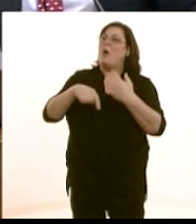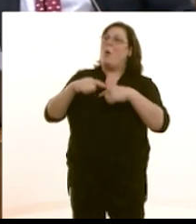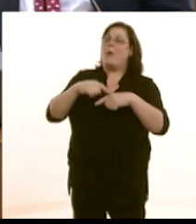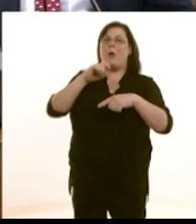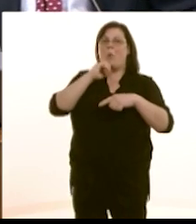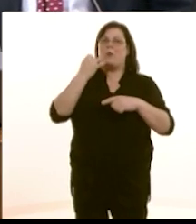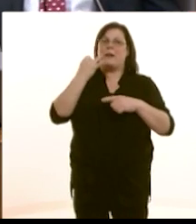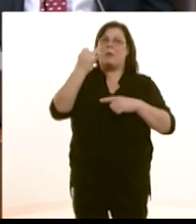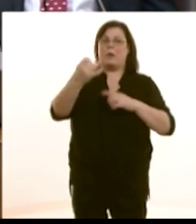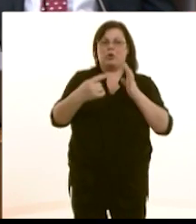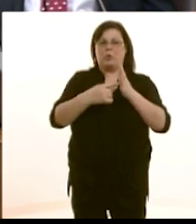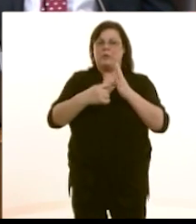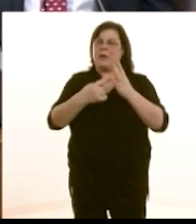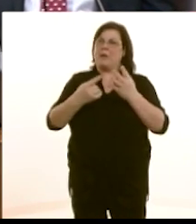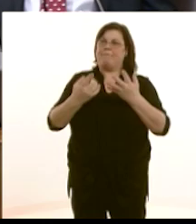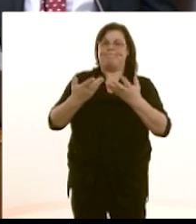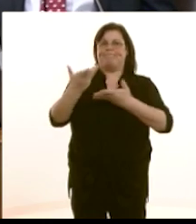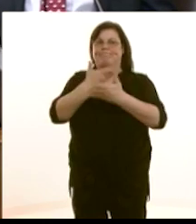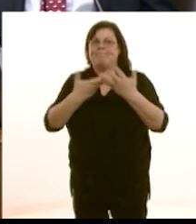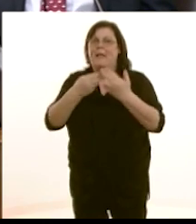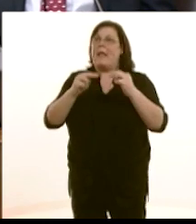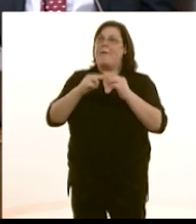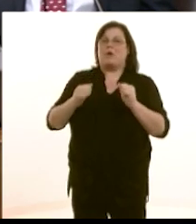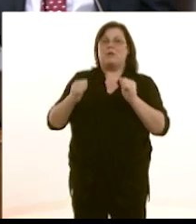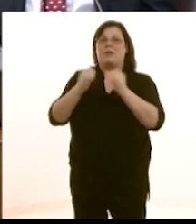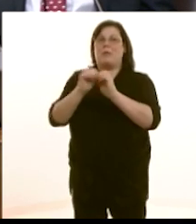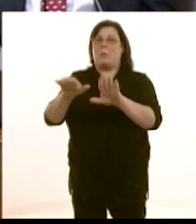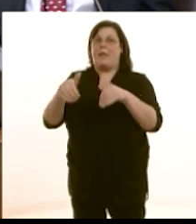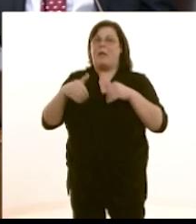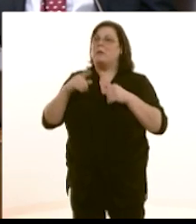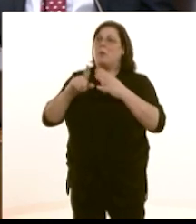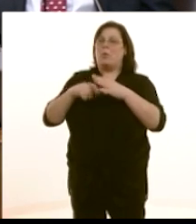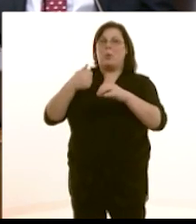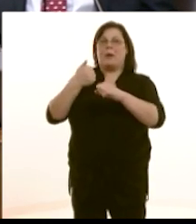Tuesday. If consent is withheld, the UK Government should respect the will of the Assembly and